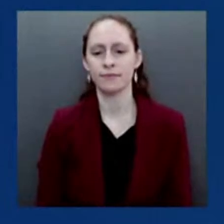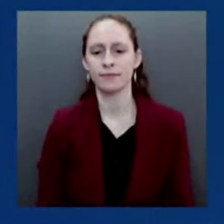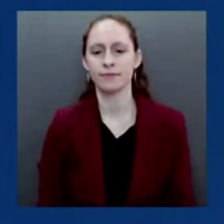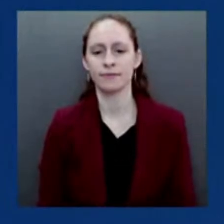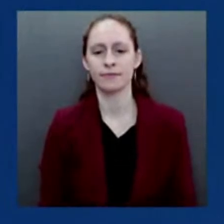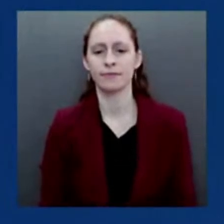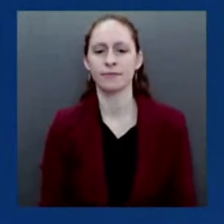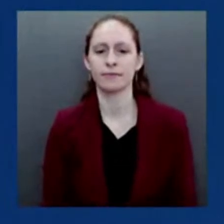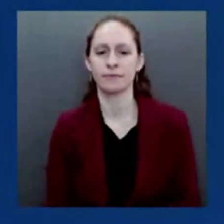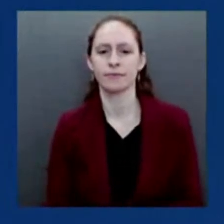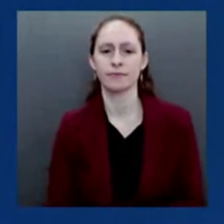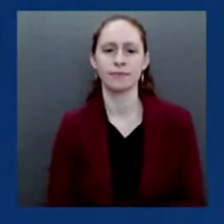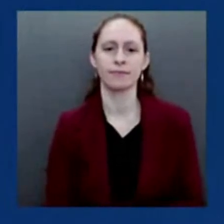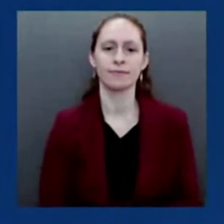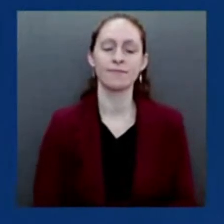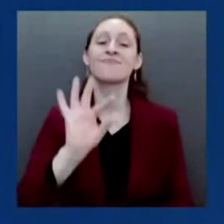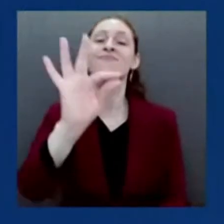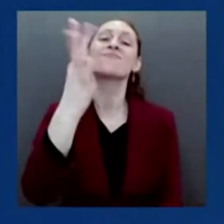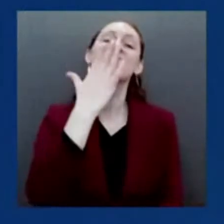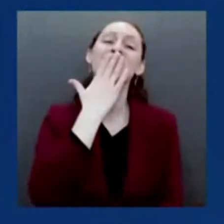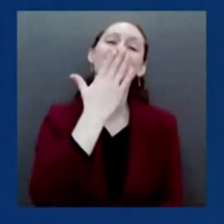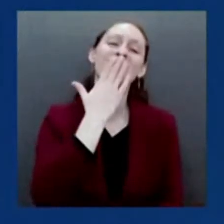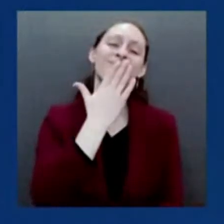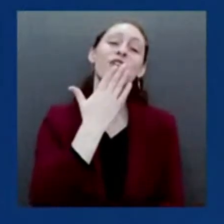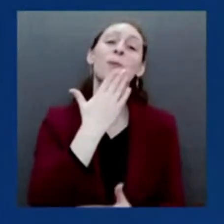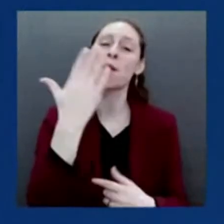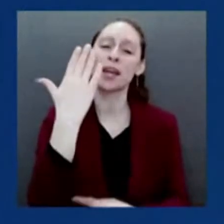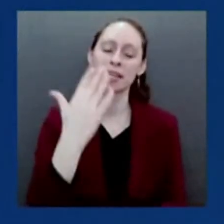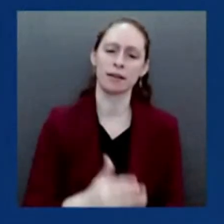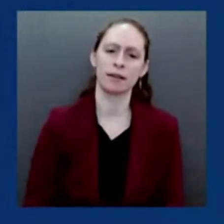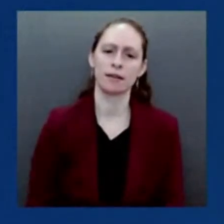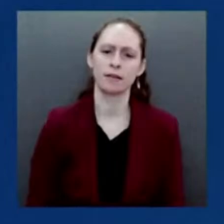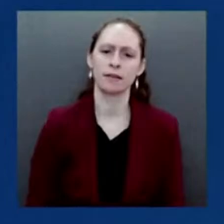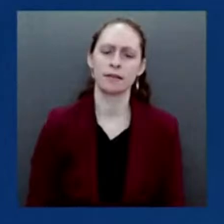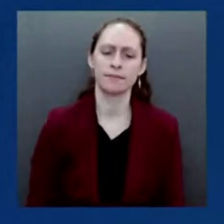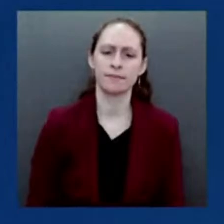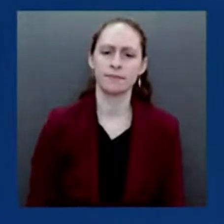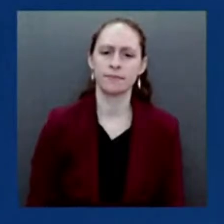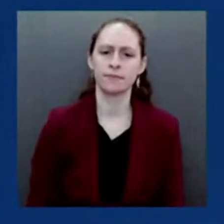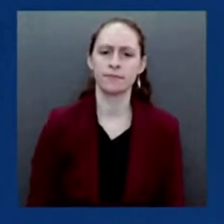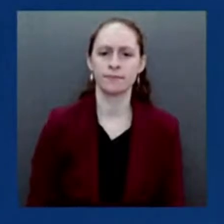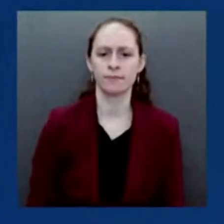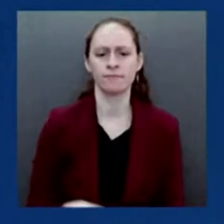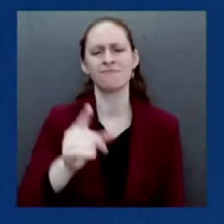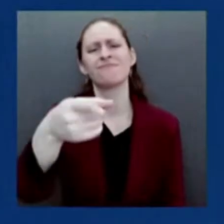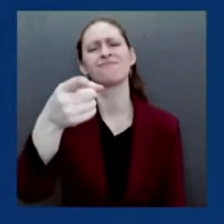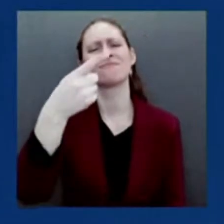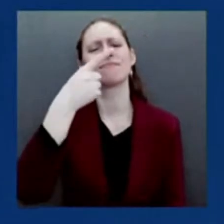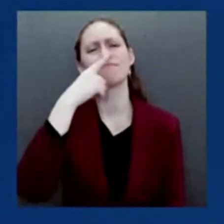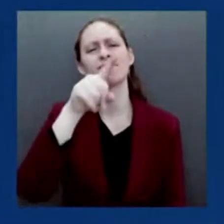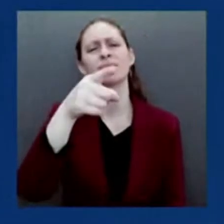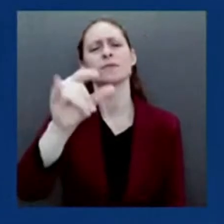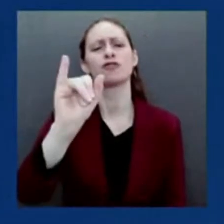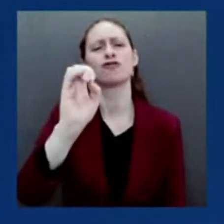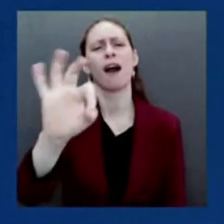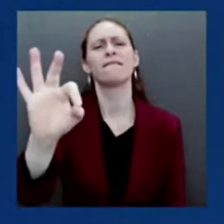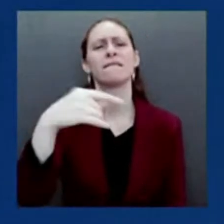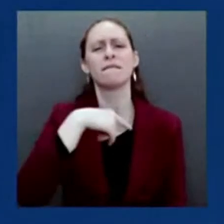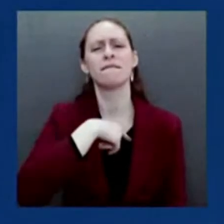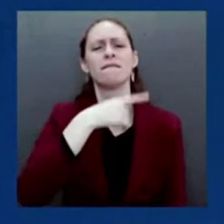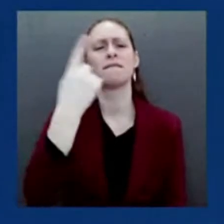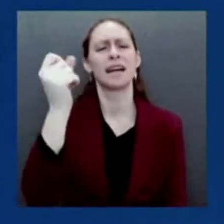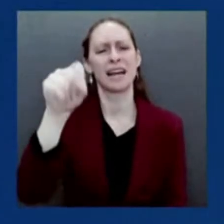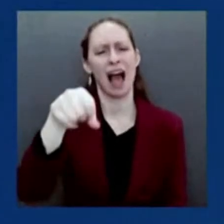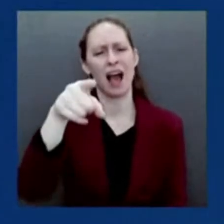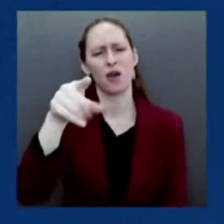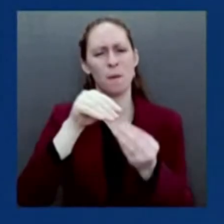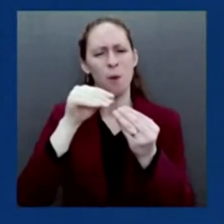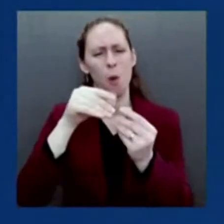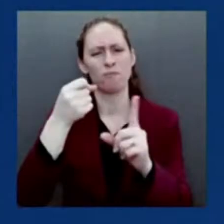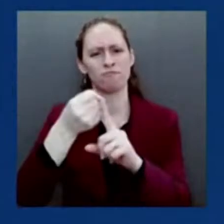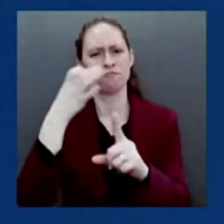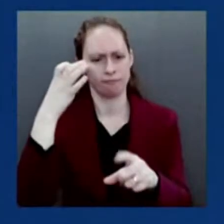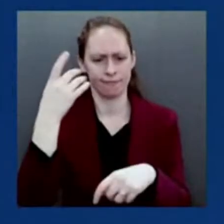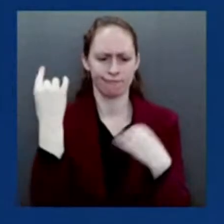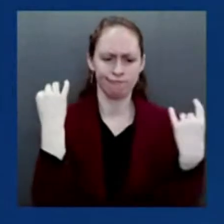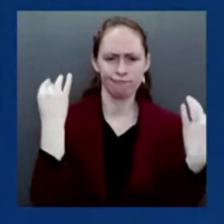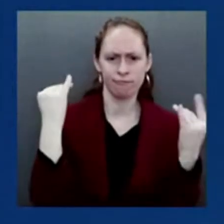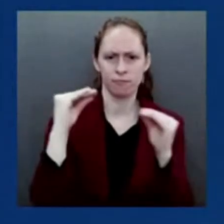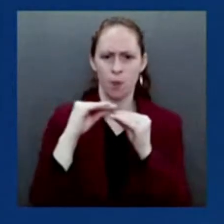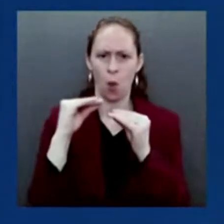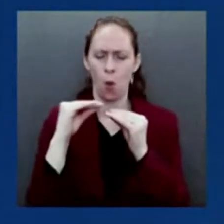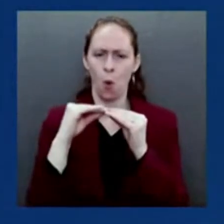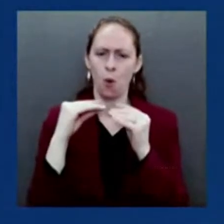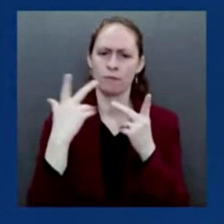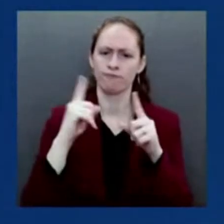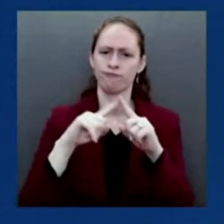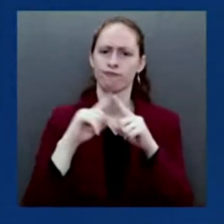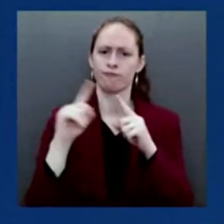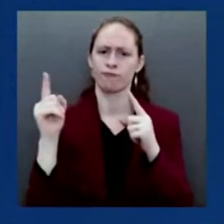JEFF MASON FROM REUTERS.